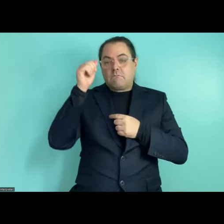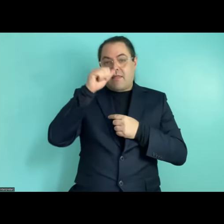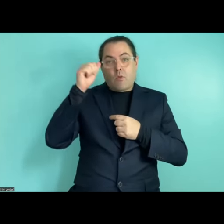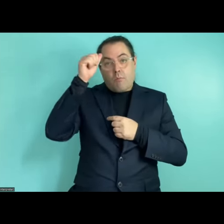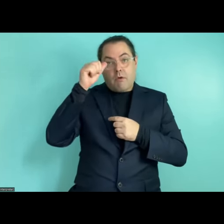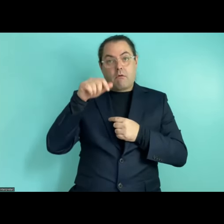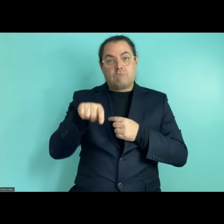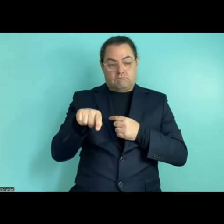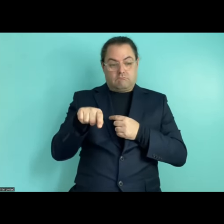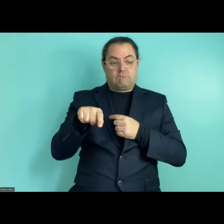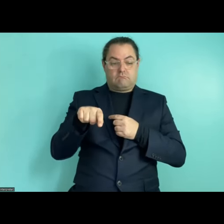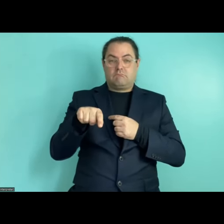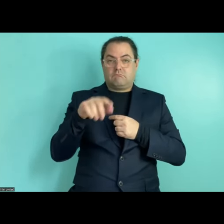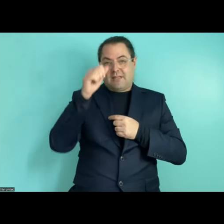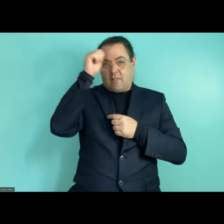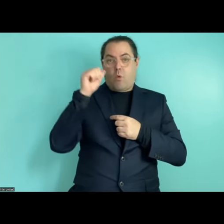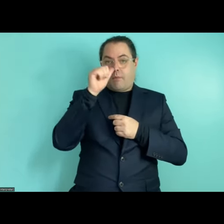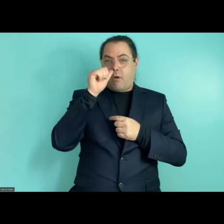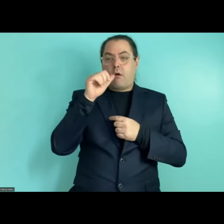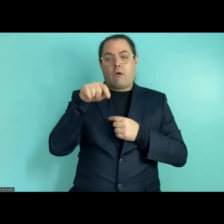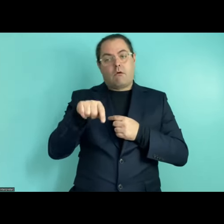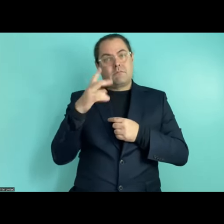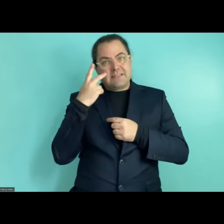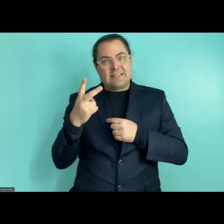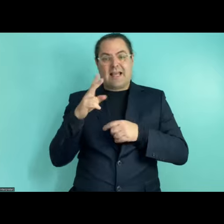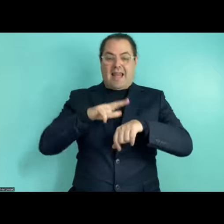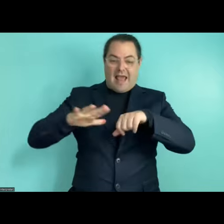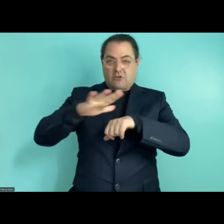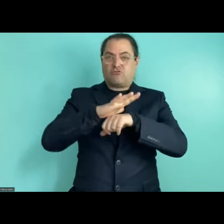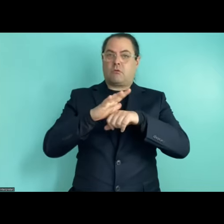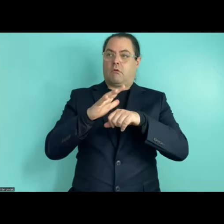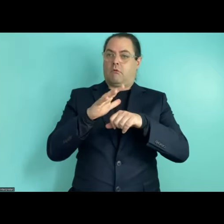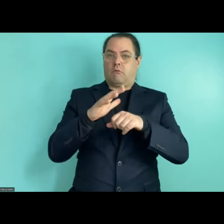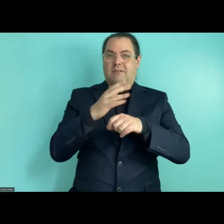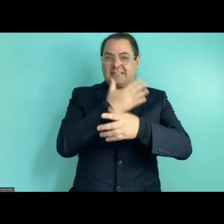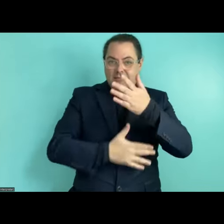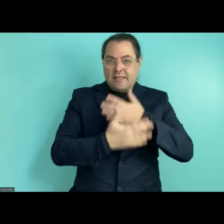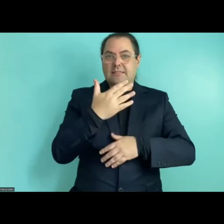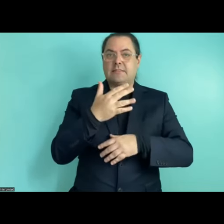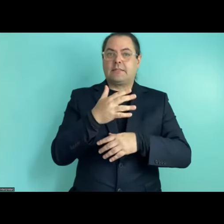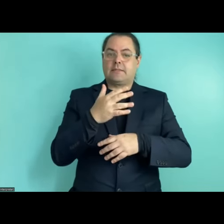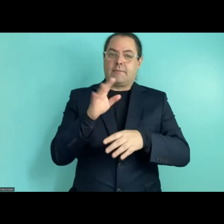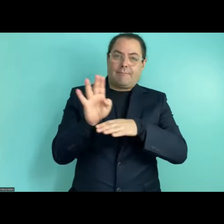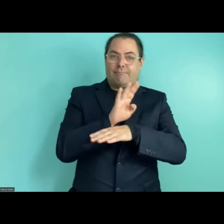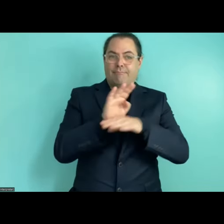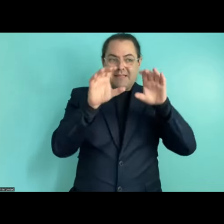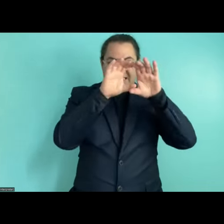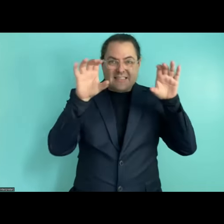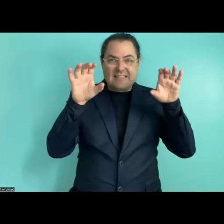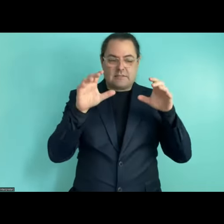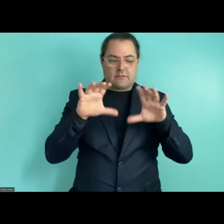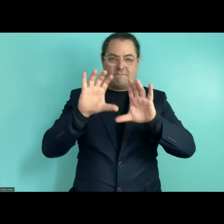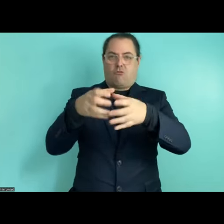15:41:40 Being reactivated and he established I think that's one approach we also use it.